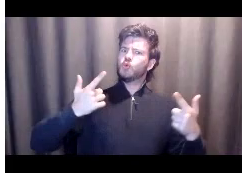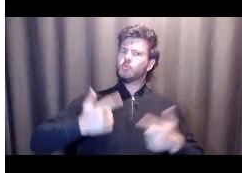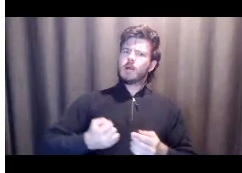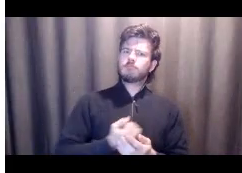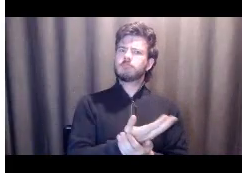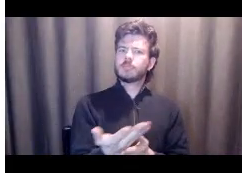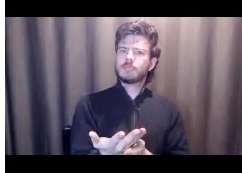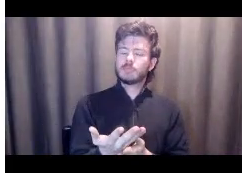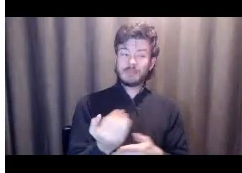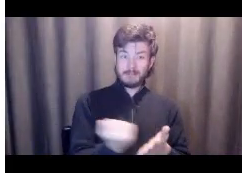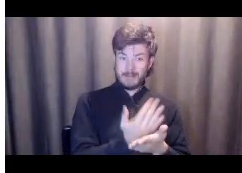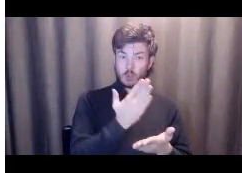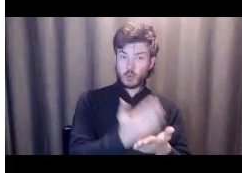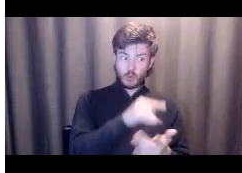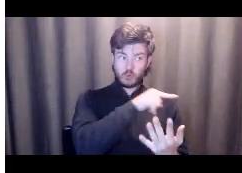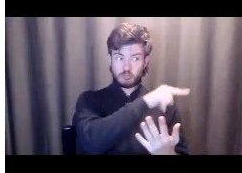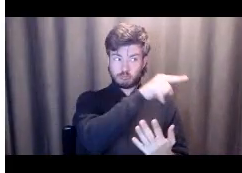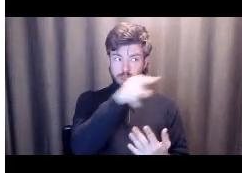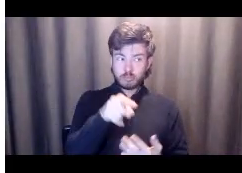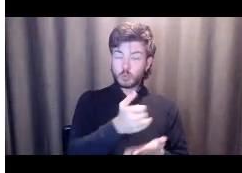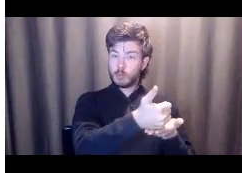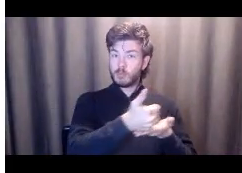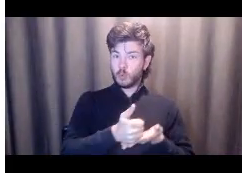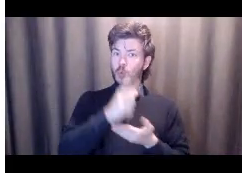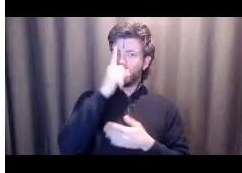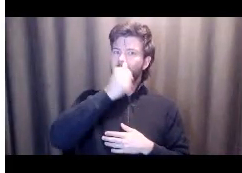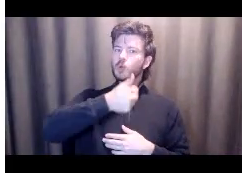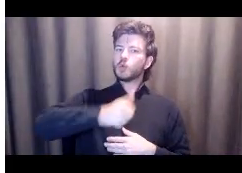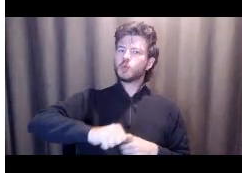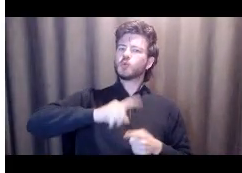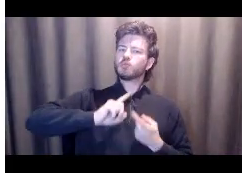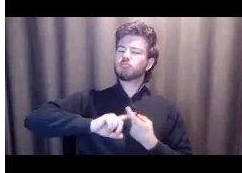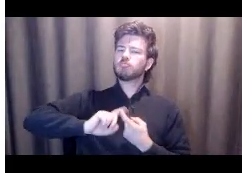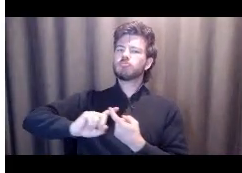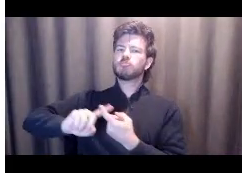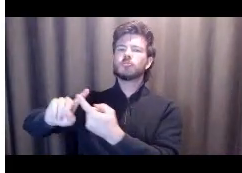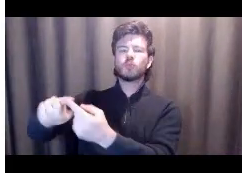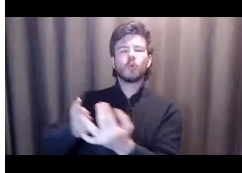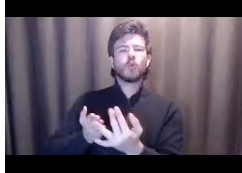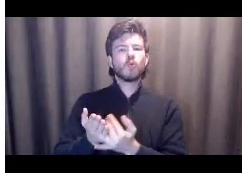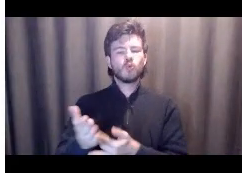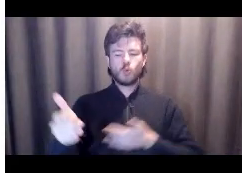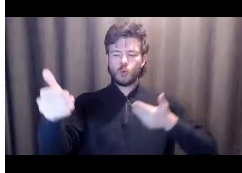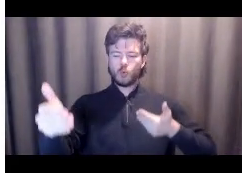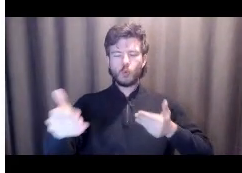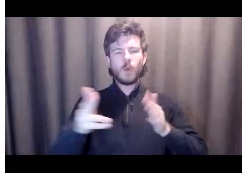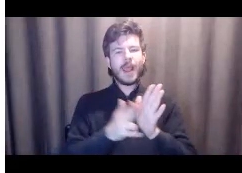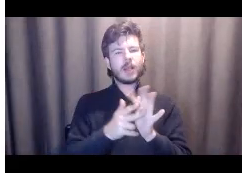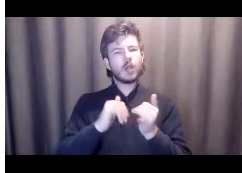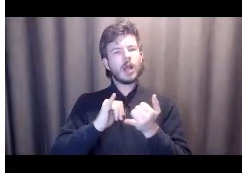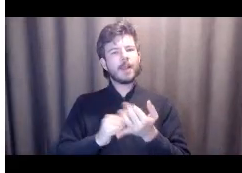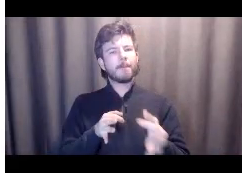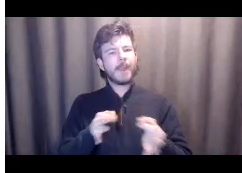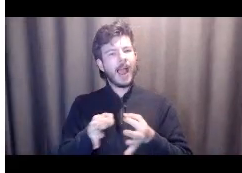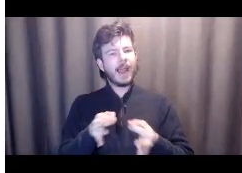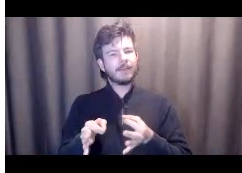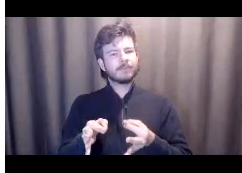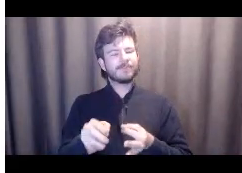This means that the cost is reasonable when the participant thinks about the benefits that they'll get, and they can